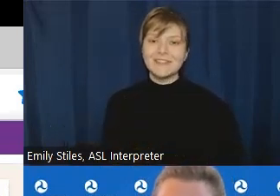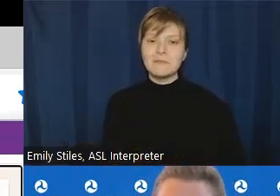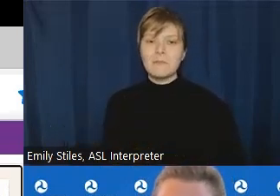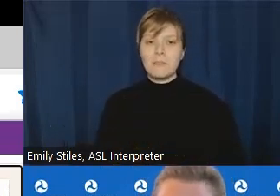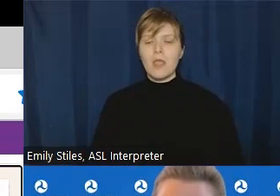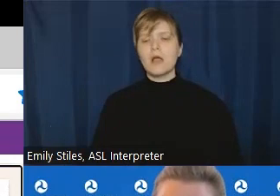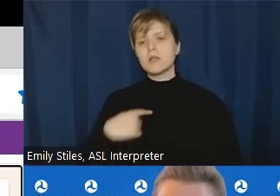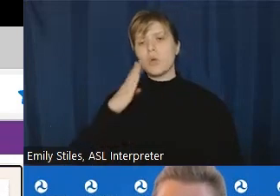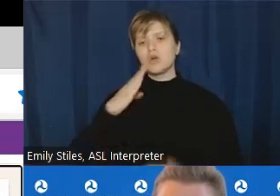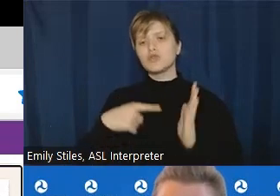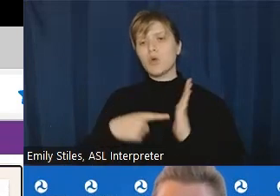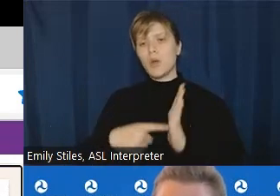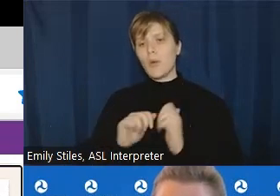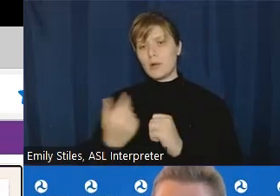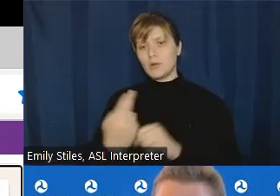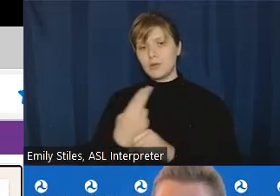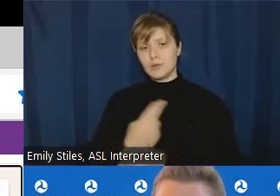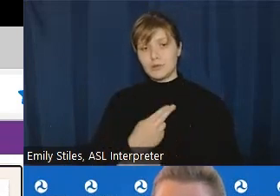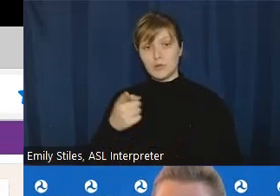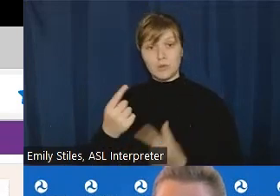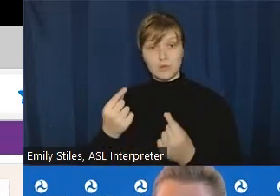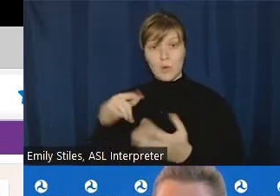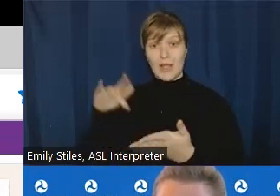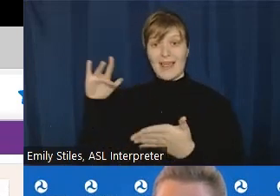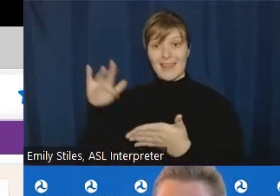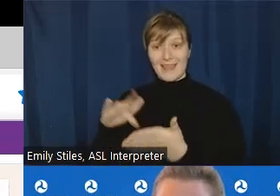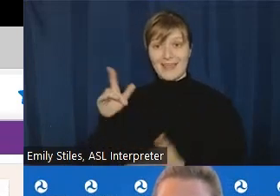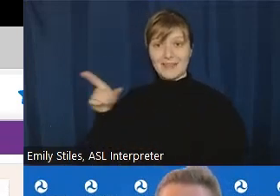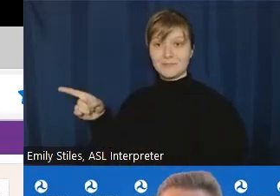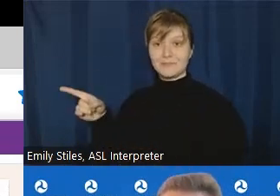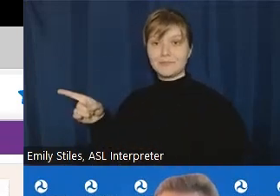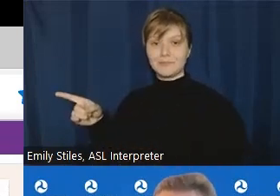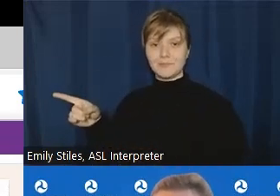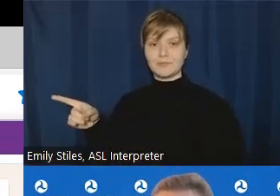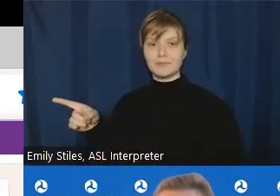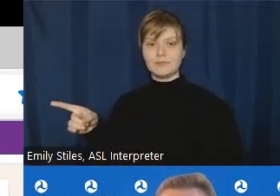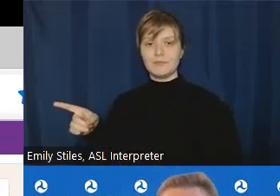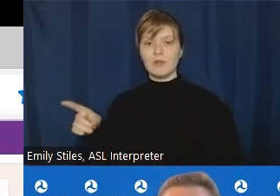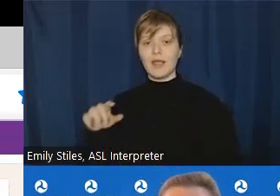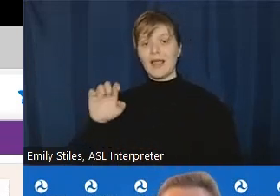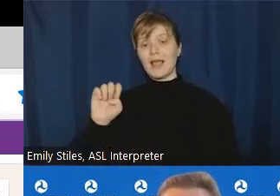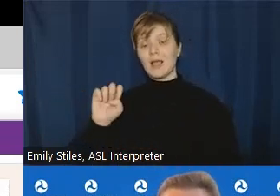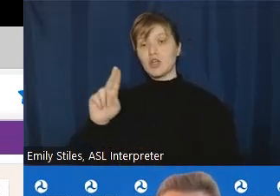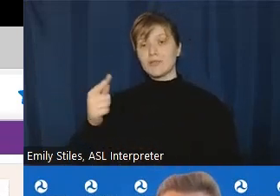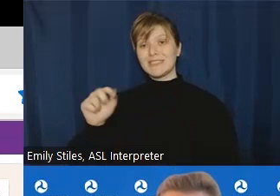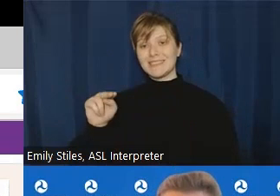You can either click on it here or let me see… In Eugene Oregon, there is Lane Transit District.